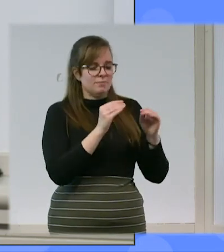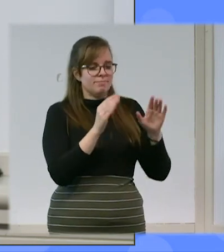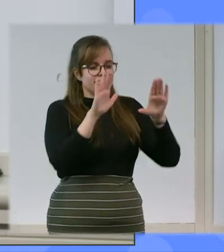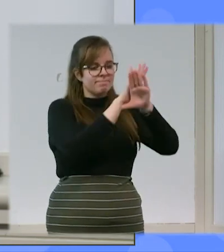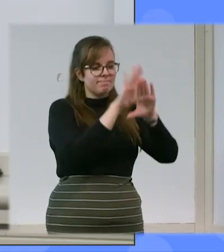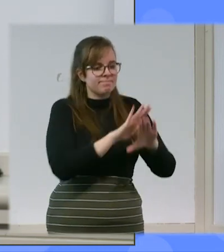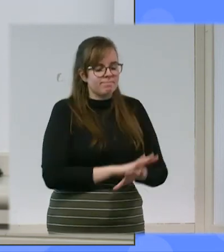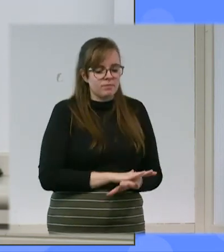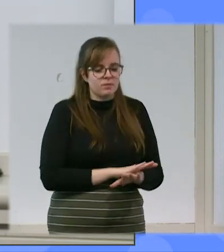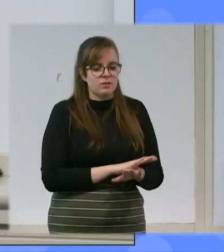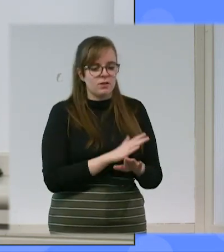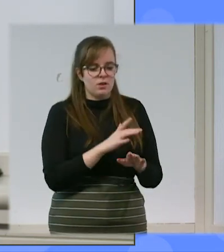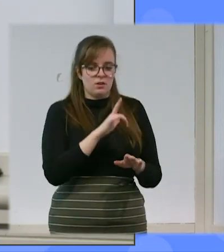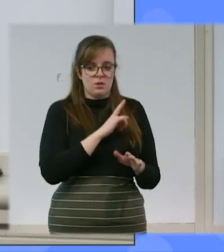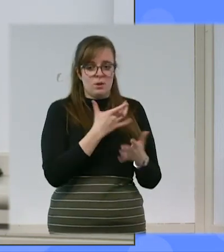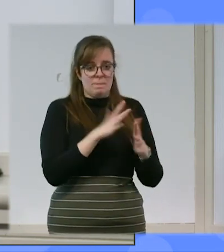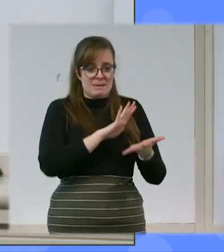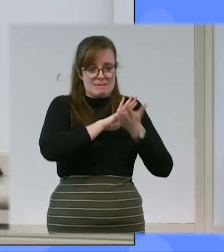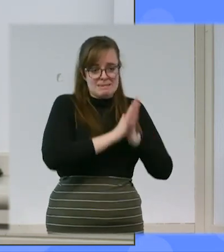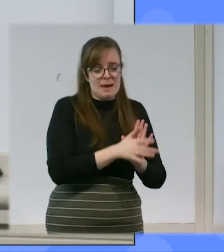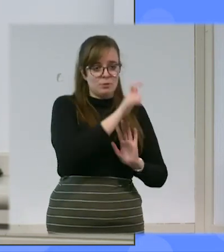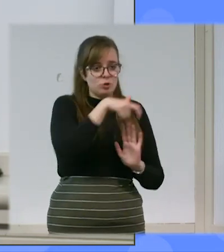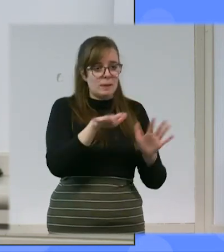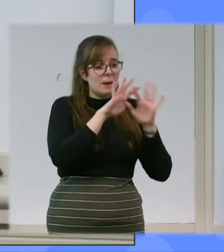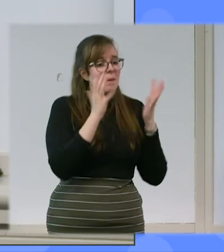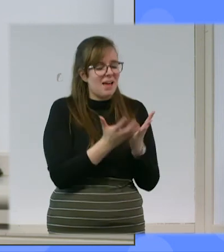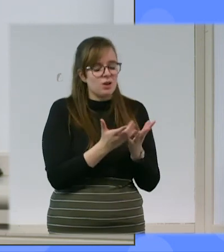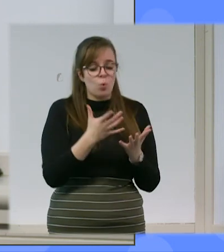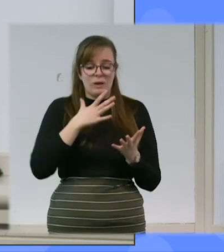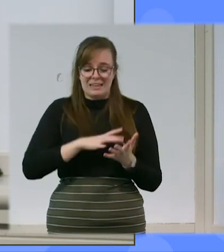created so much damage to people and planet we need to redesign our economy